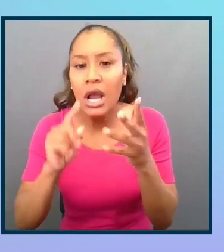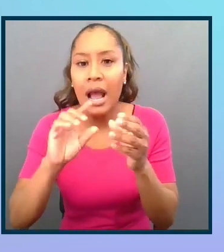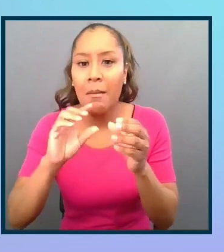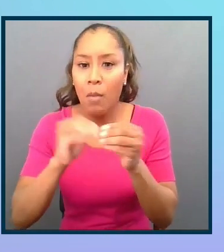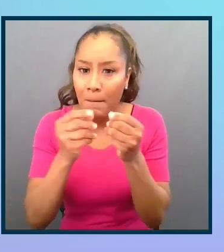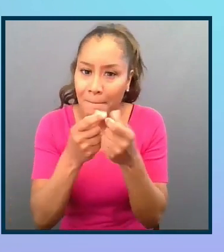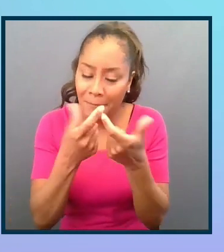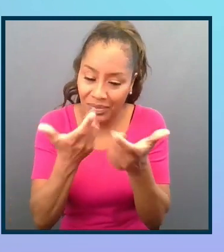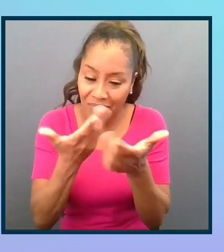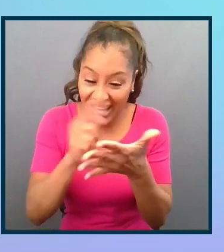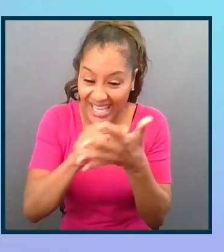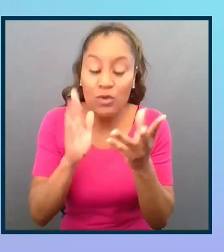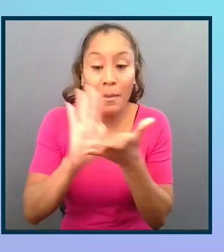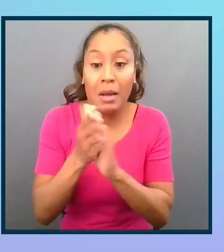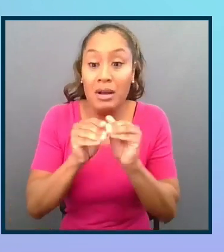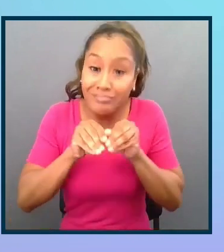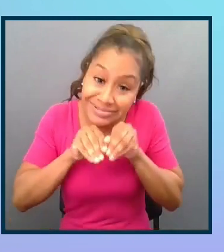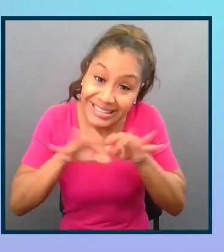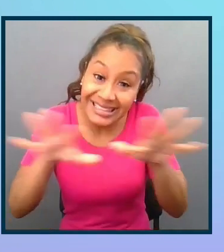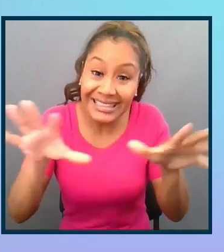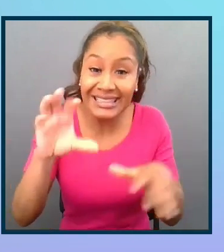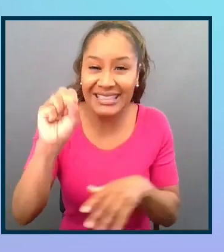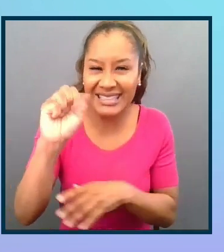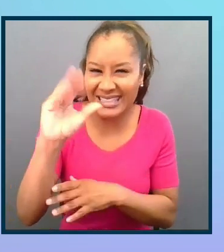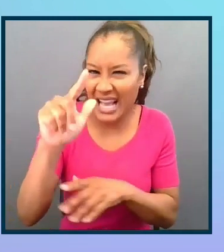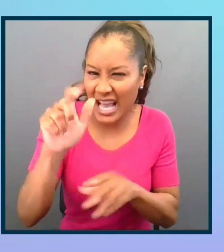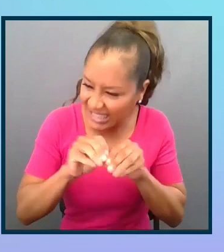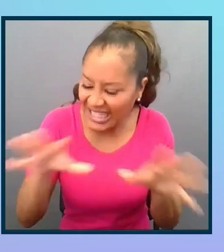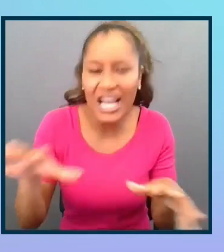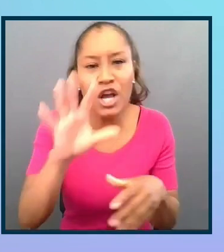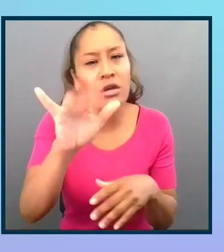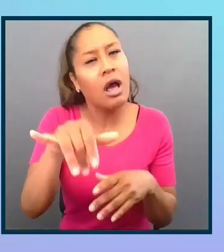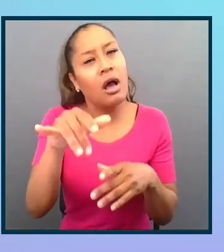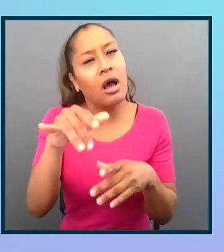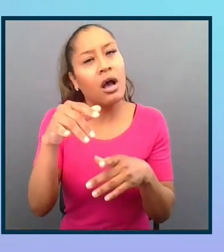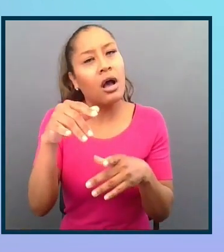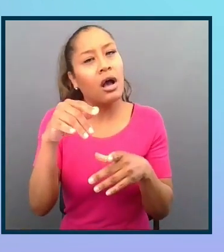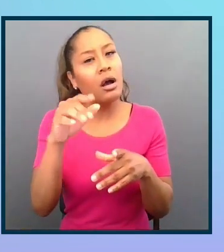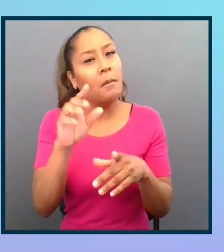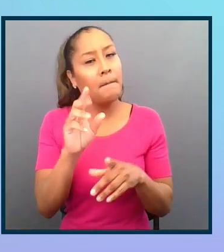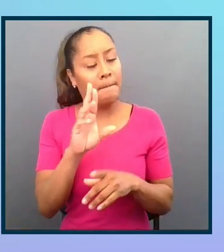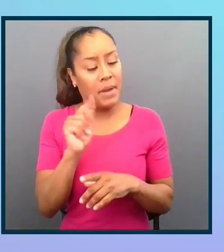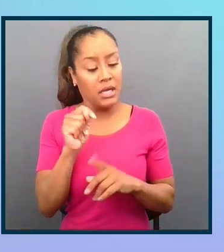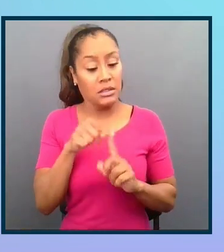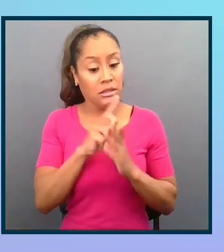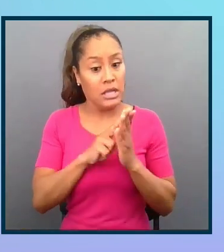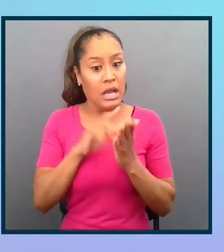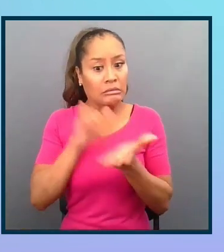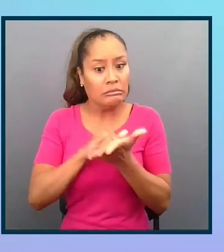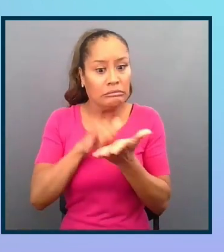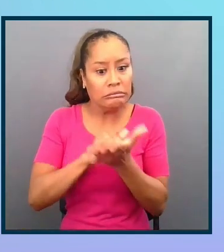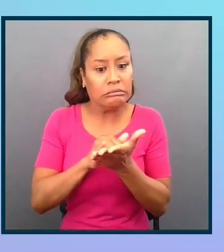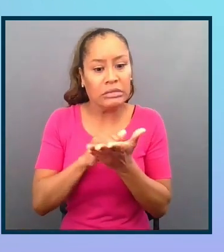But what is reasonable and impossible for a designer to understand and be able to account for?